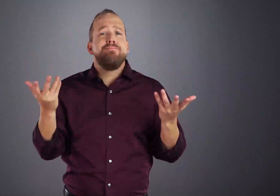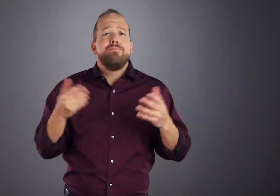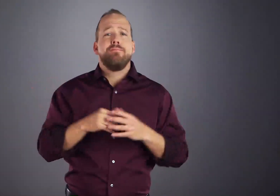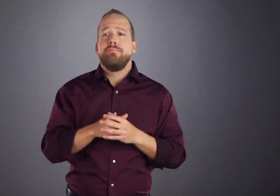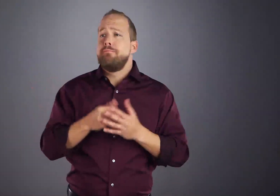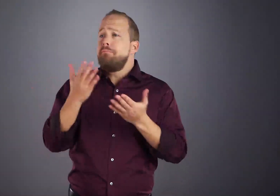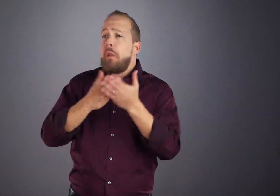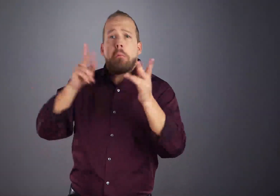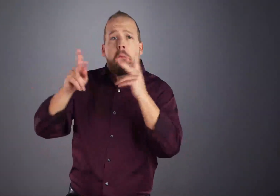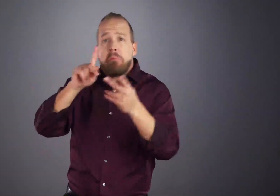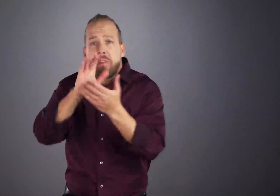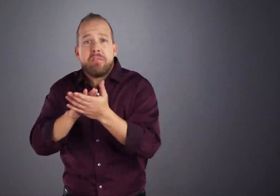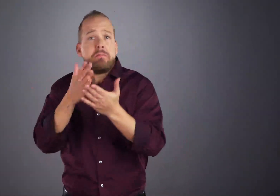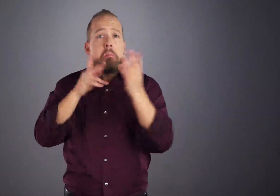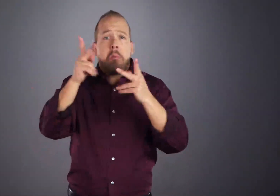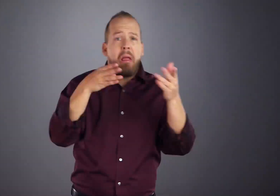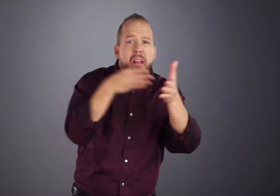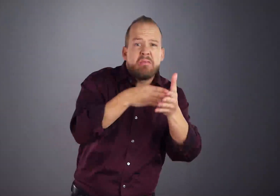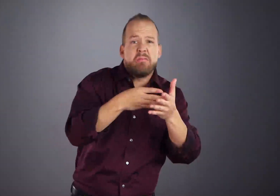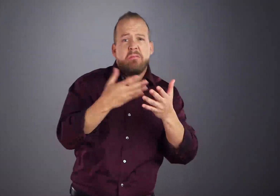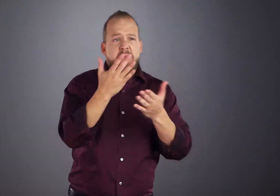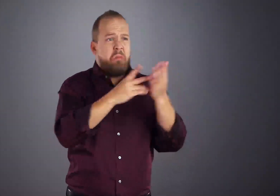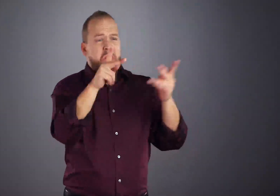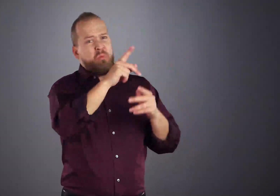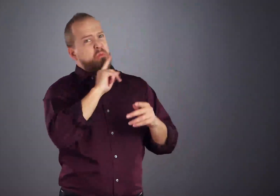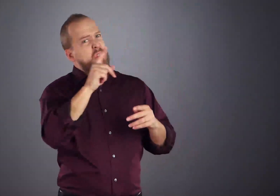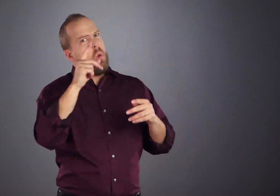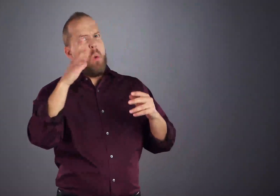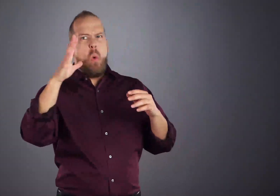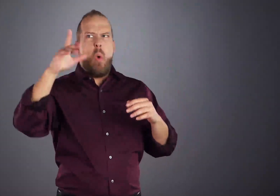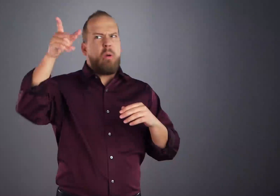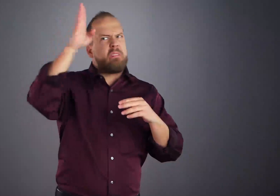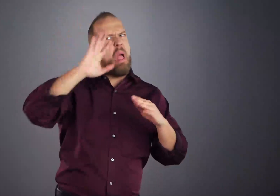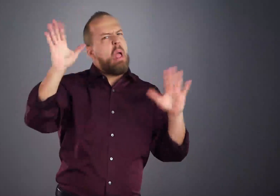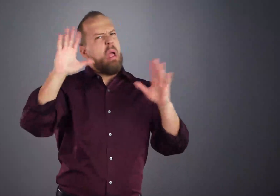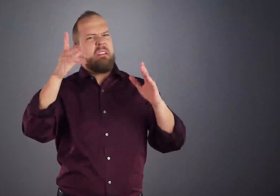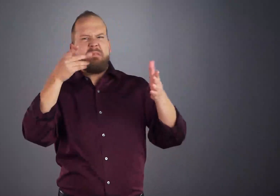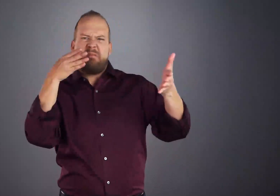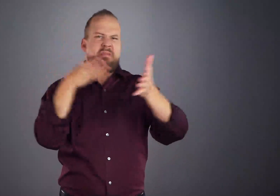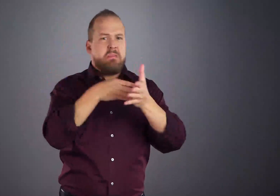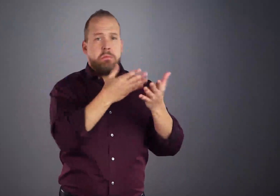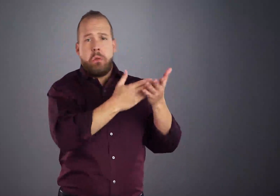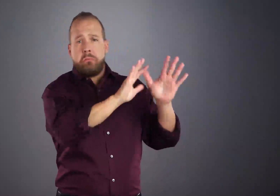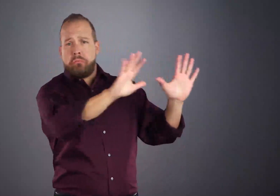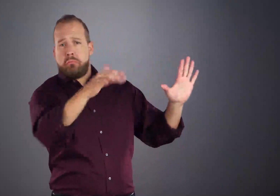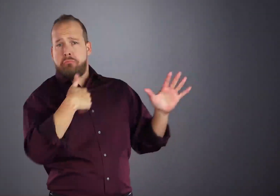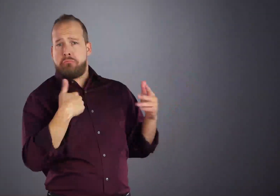for that means blind faith in the strange proposition that this universe originated in a cipher